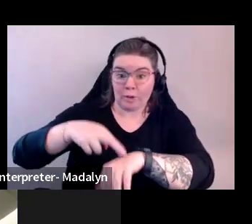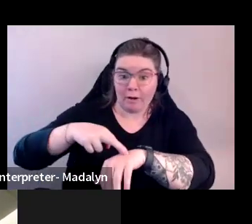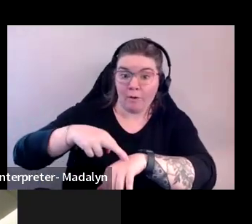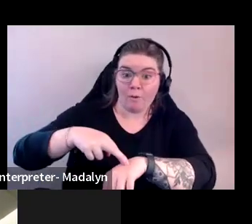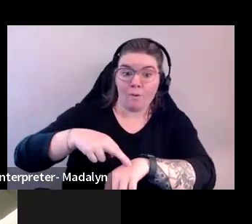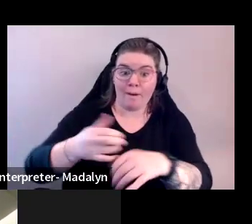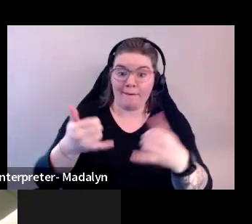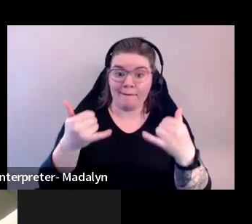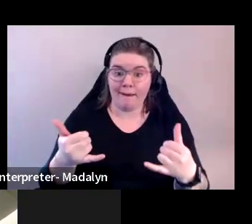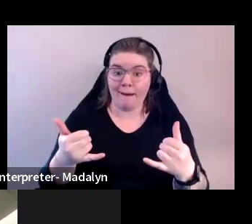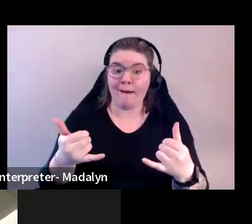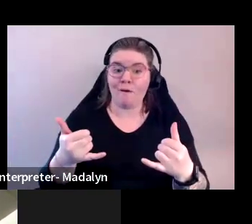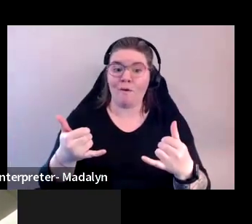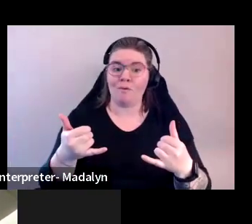Don Dew: who are on the board. They won't be on